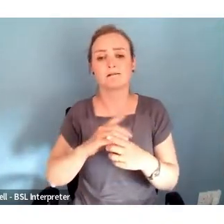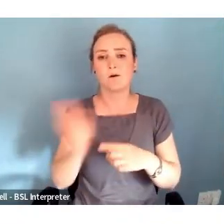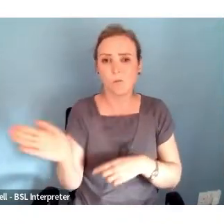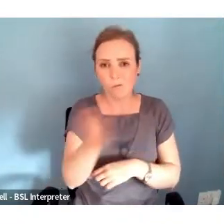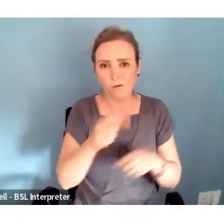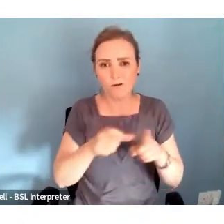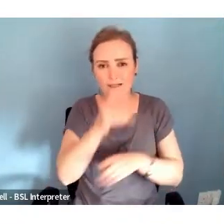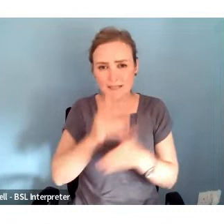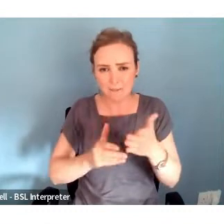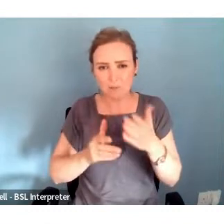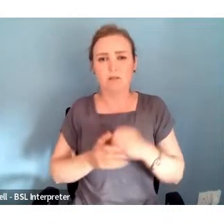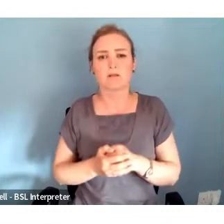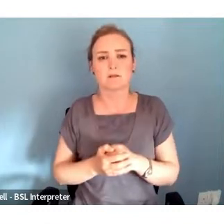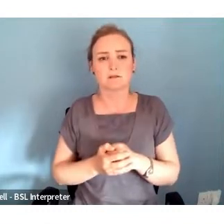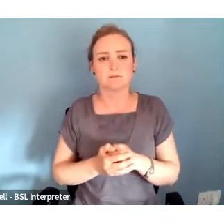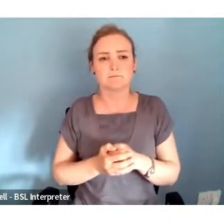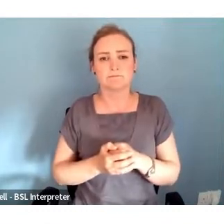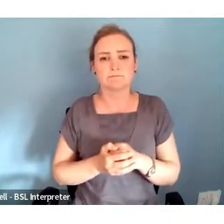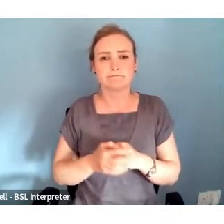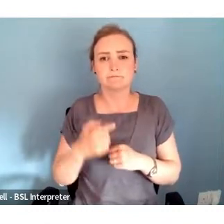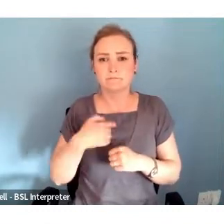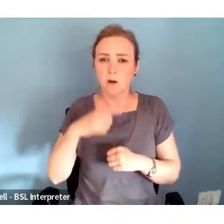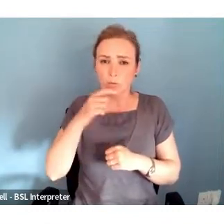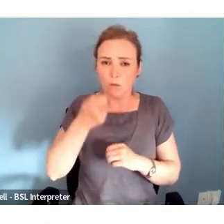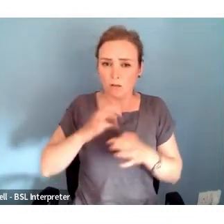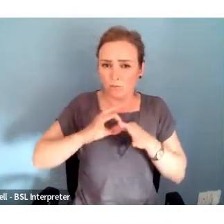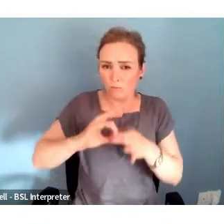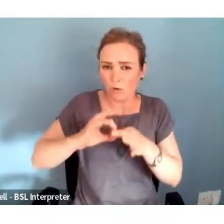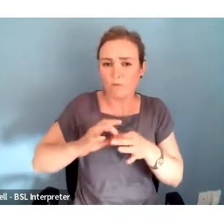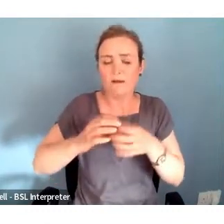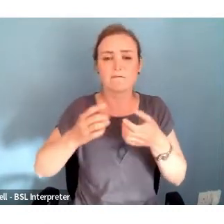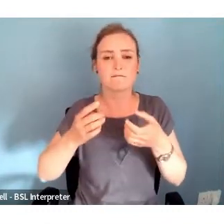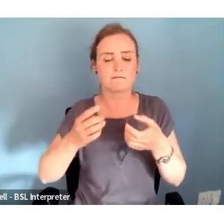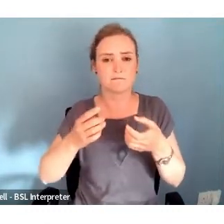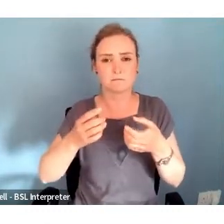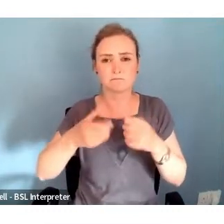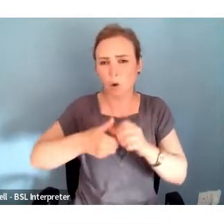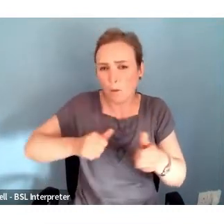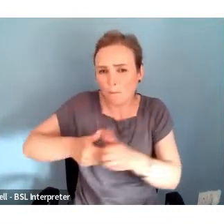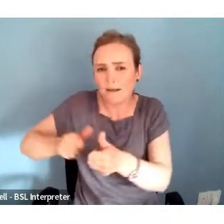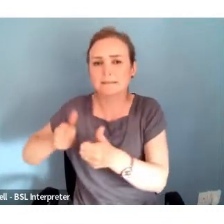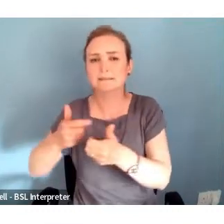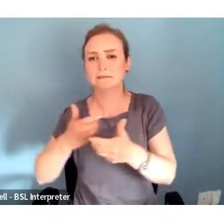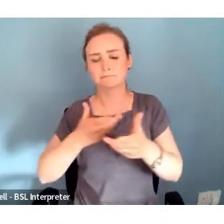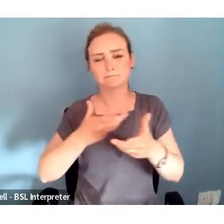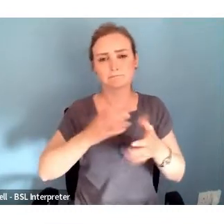you attract Disabled candidates and also to become more inclusive and accessible through